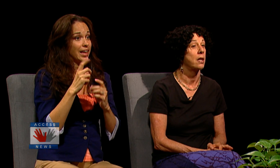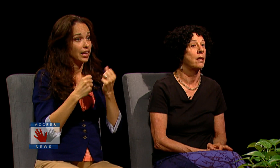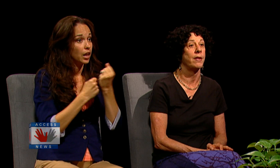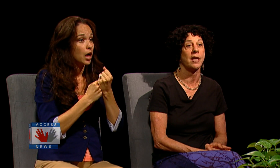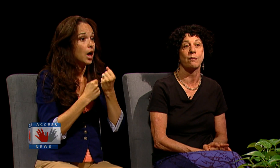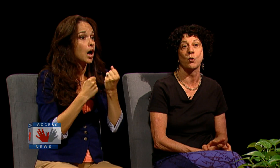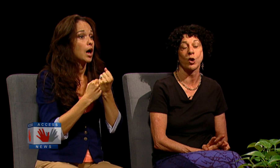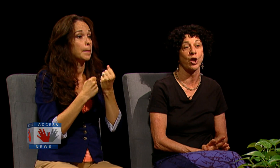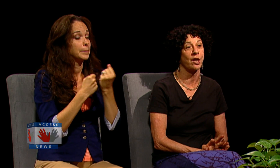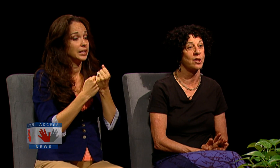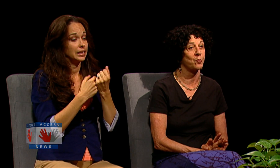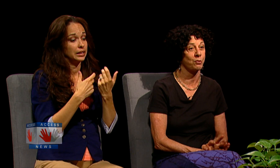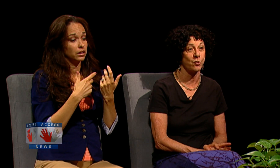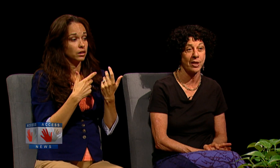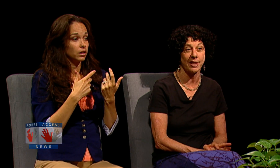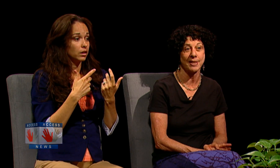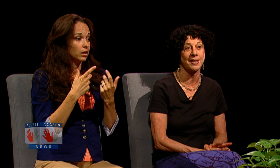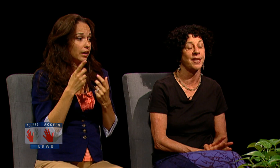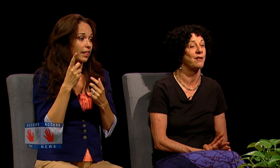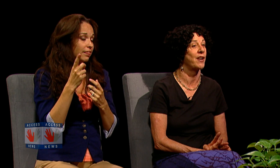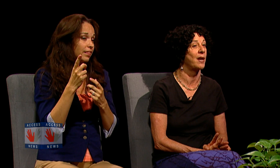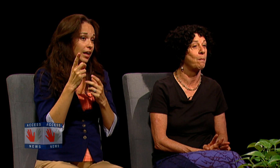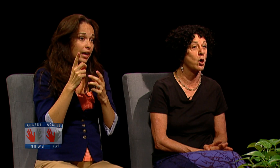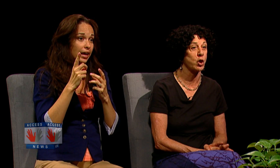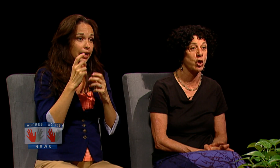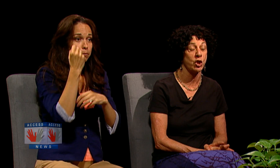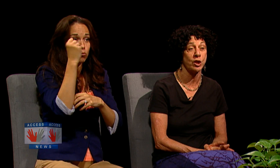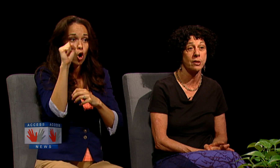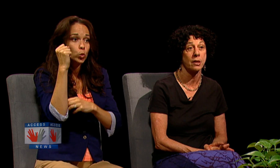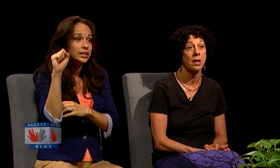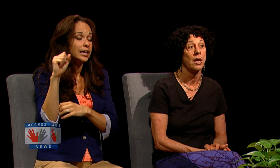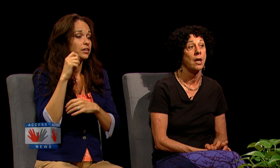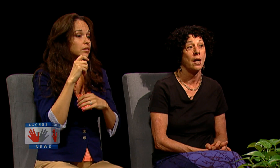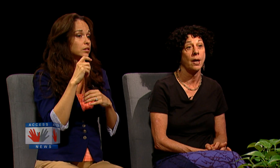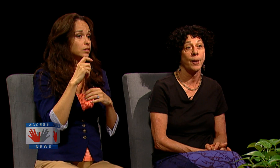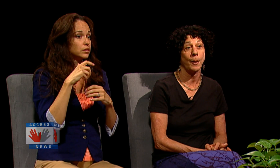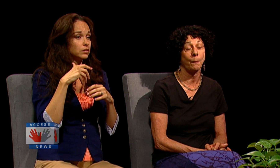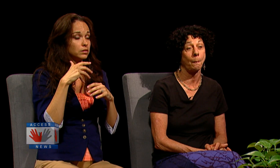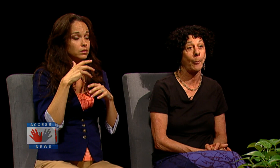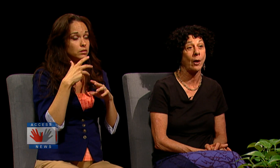THEY HAVE ORGANIZED PROTESTS, THEY HAVE HAD MARCHES,